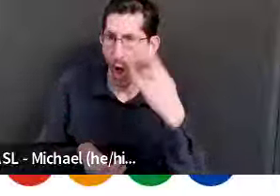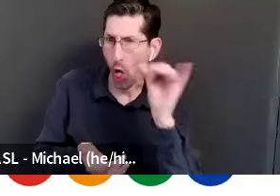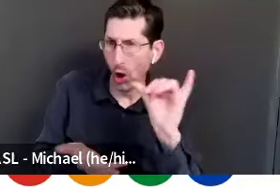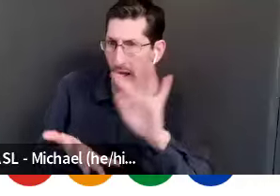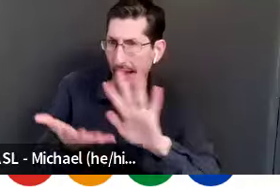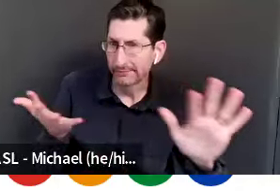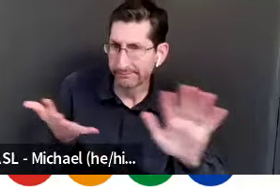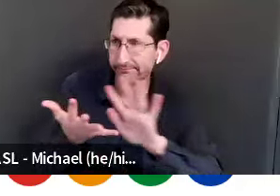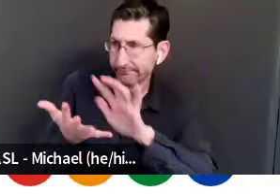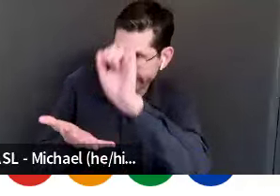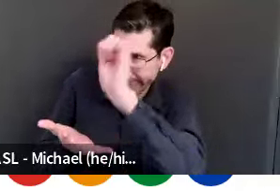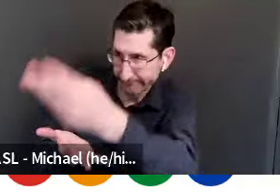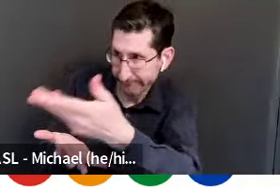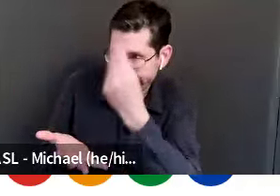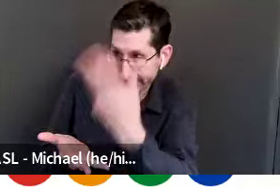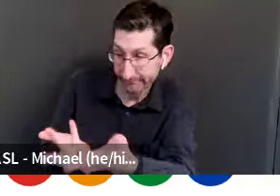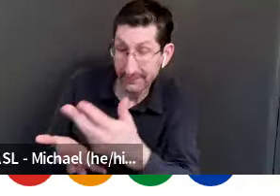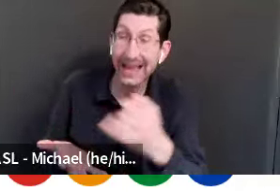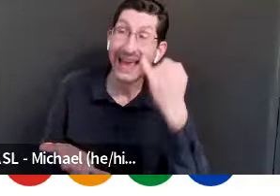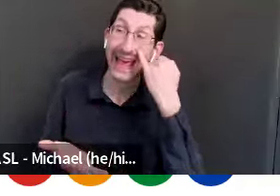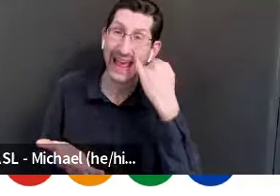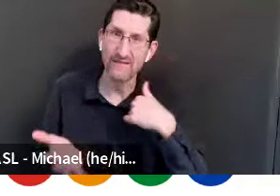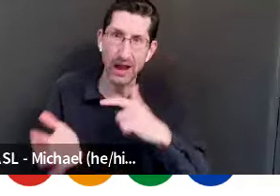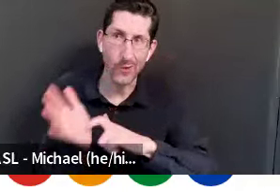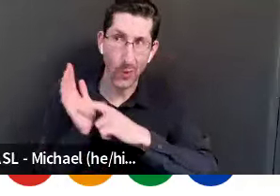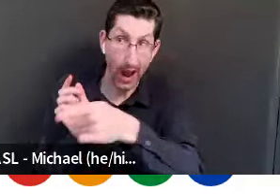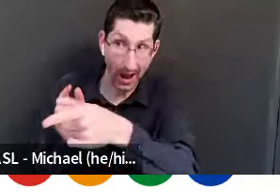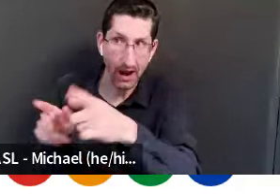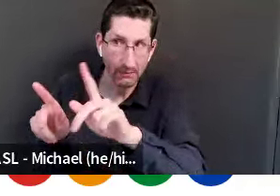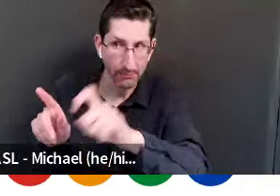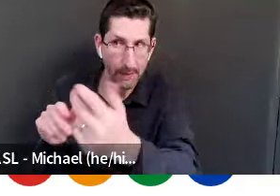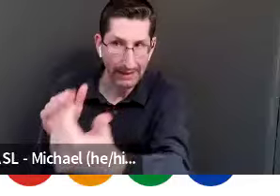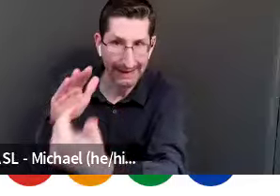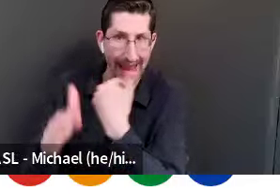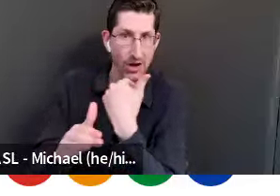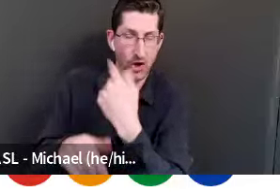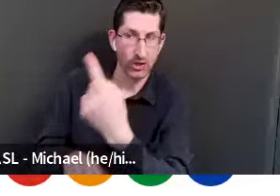THEY CAN FIND ME.